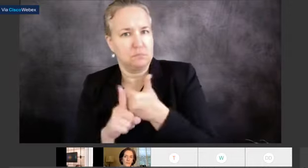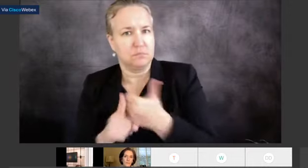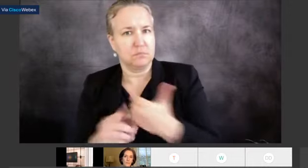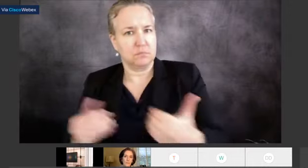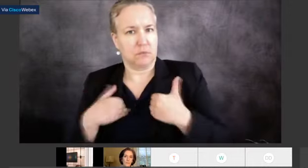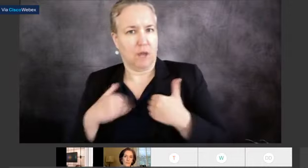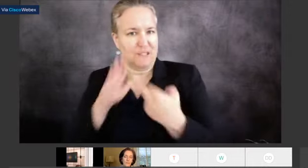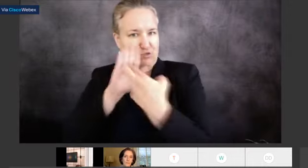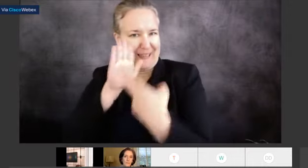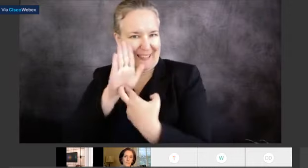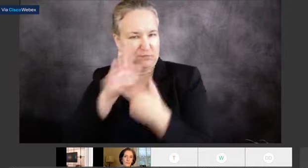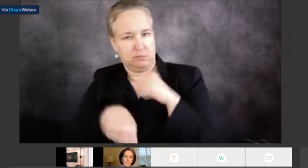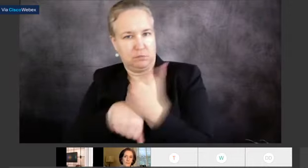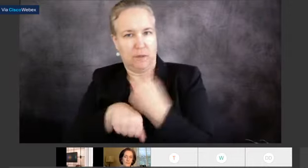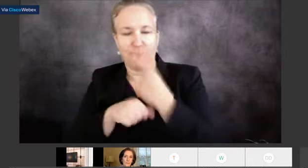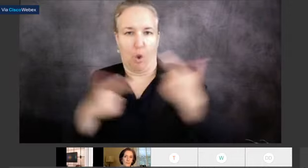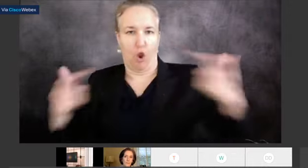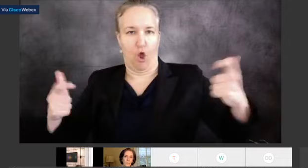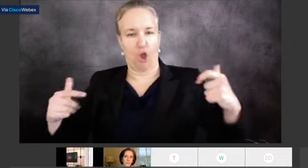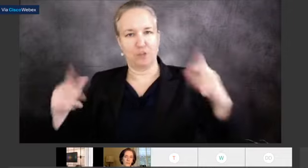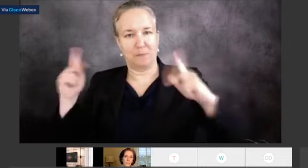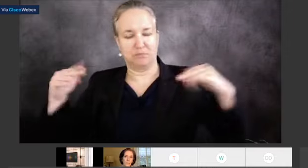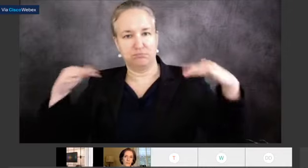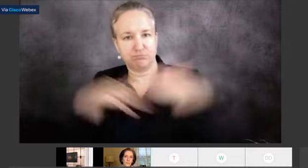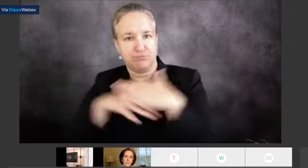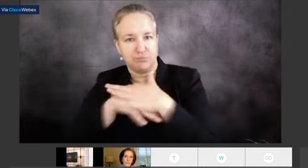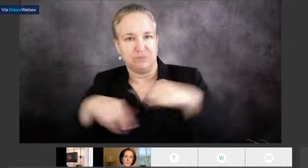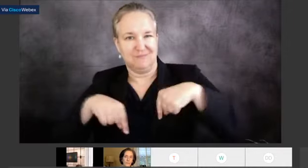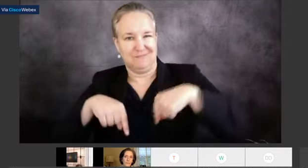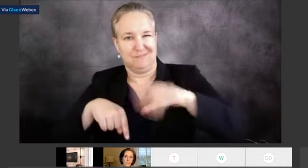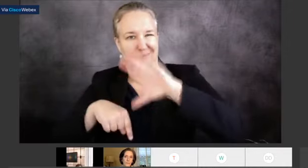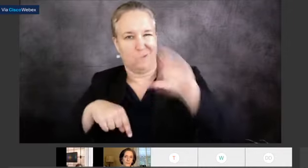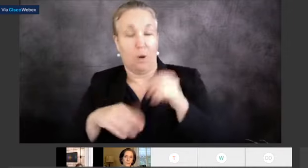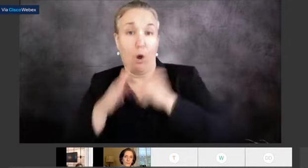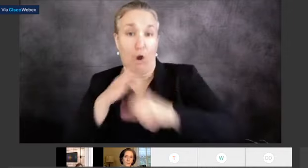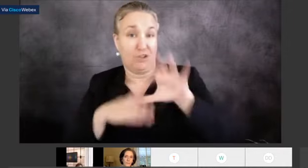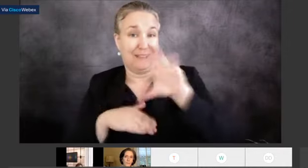regarding mass gatherings in the county's health code and there is